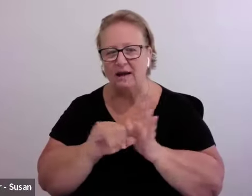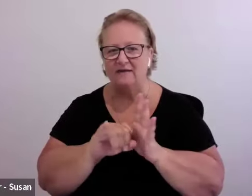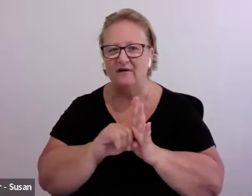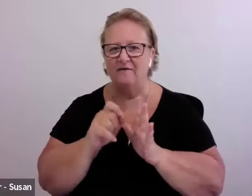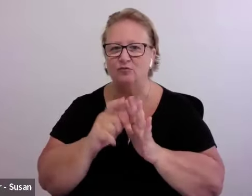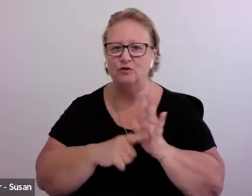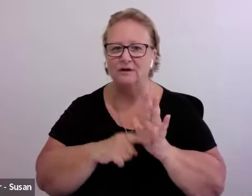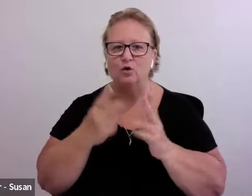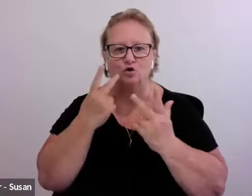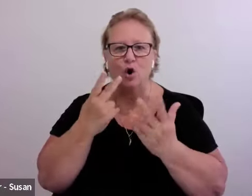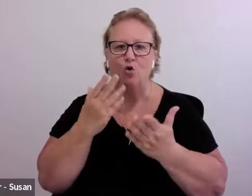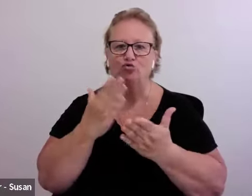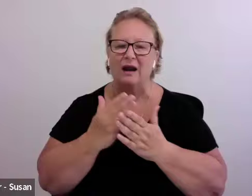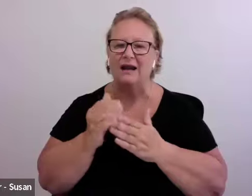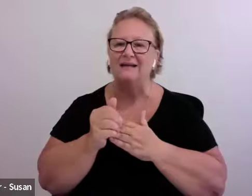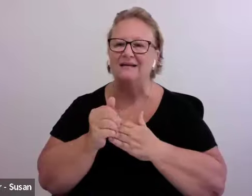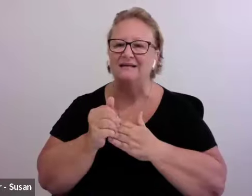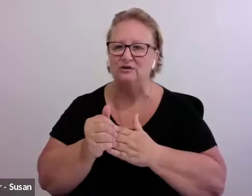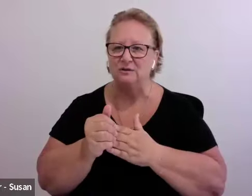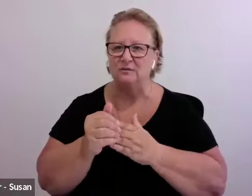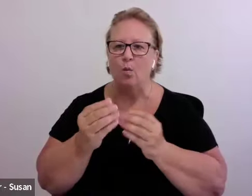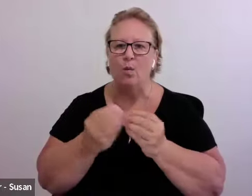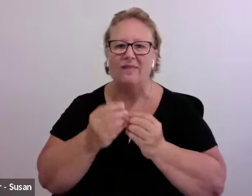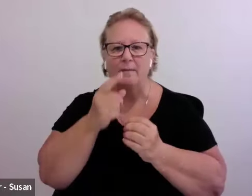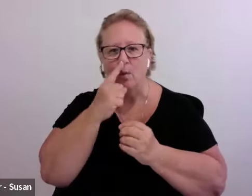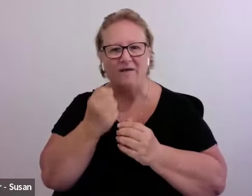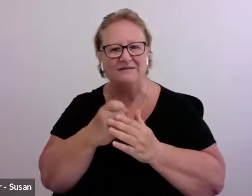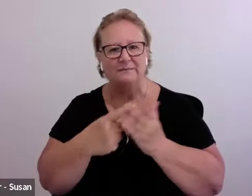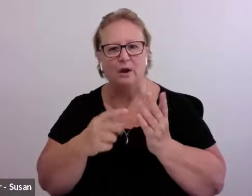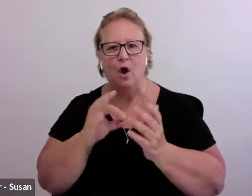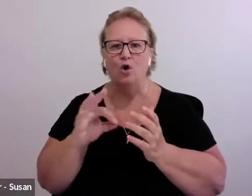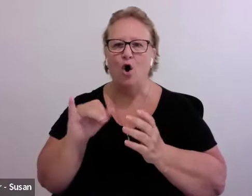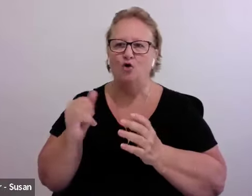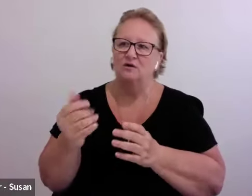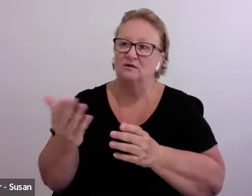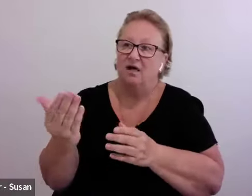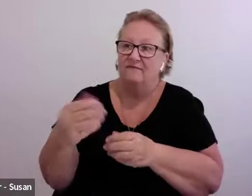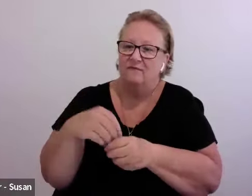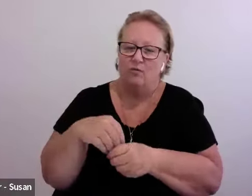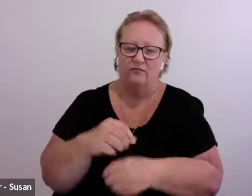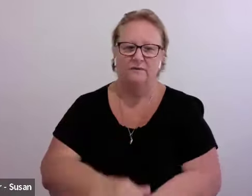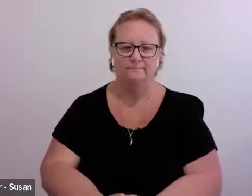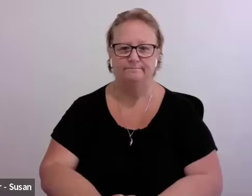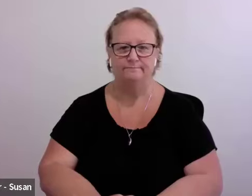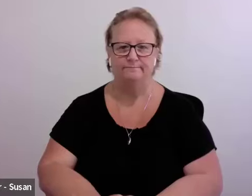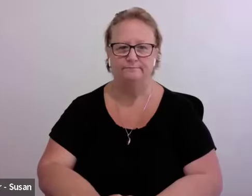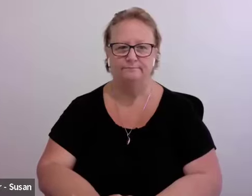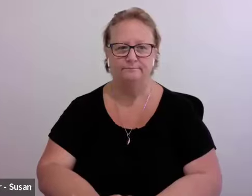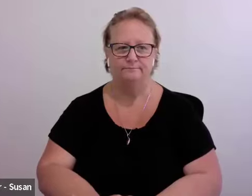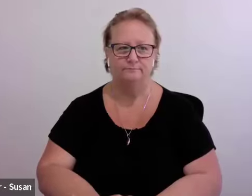reviewers read your application. The assessment process is designed to identify projects that show